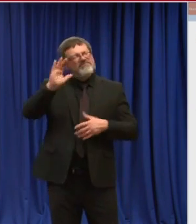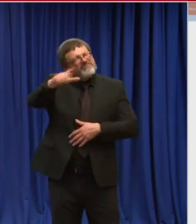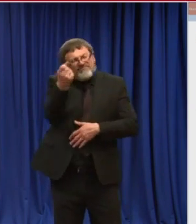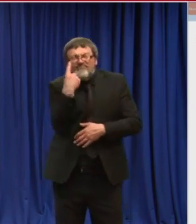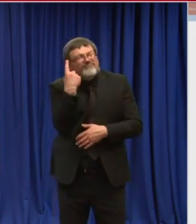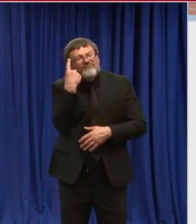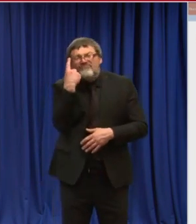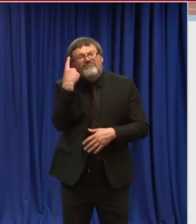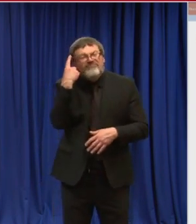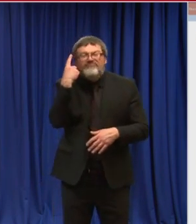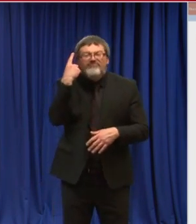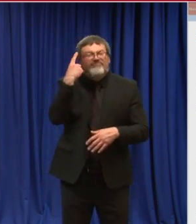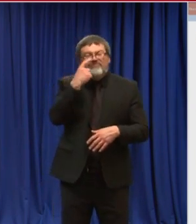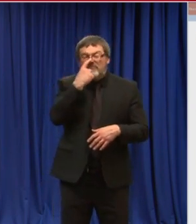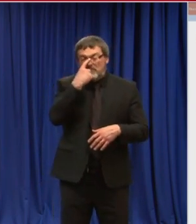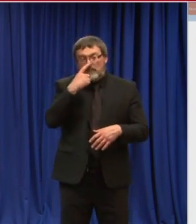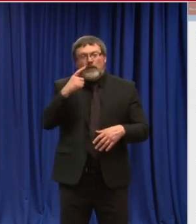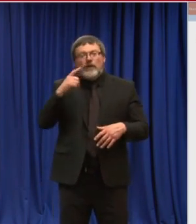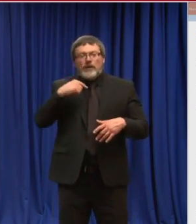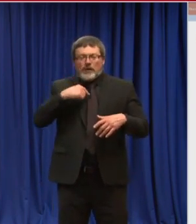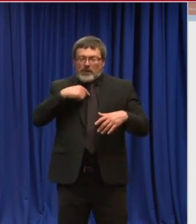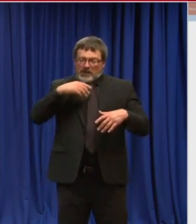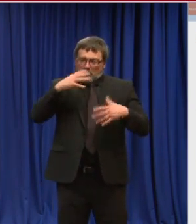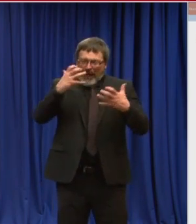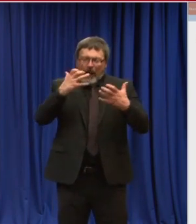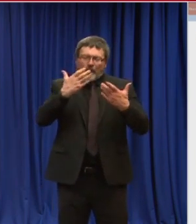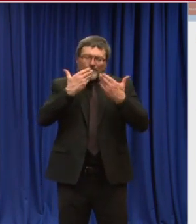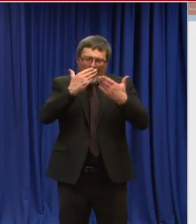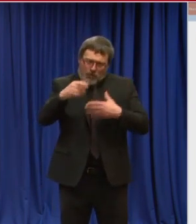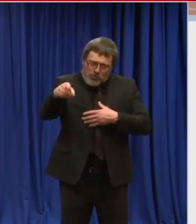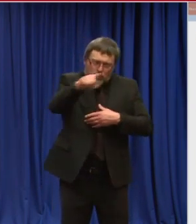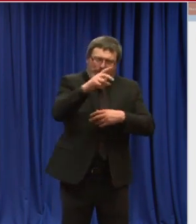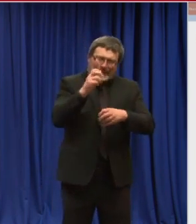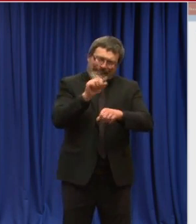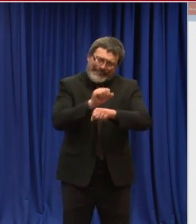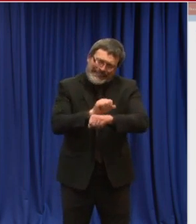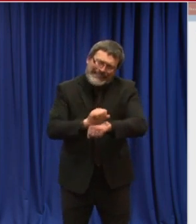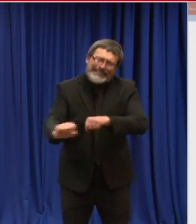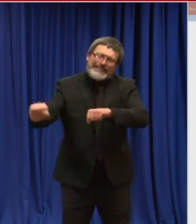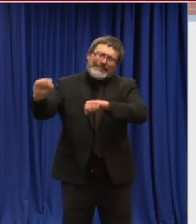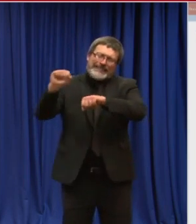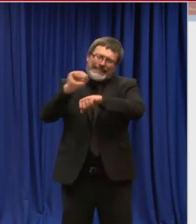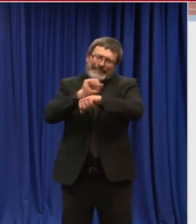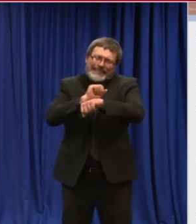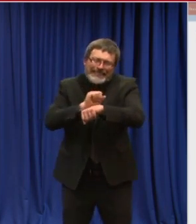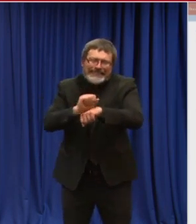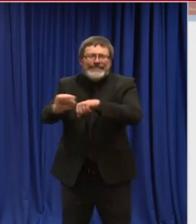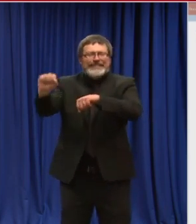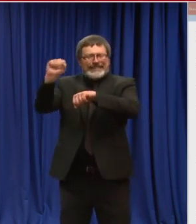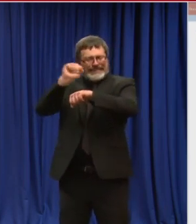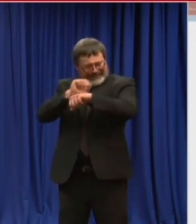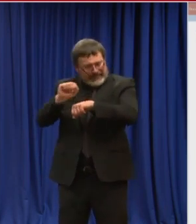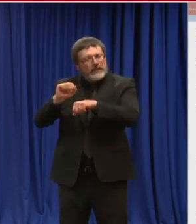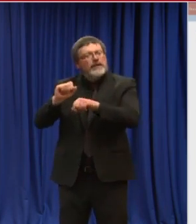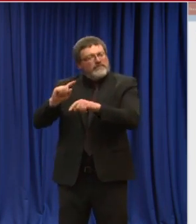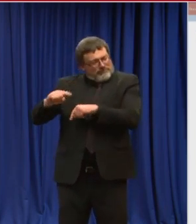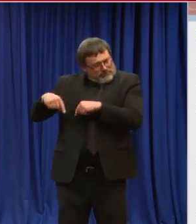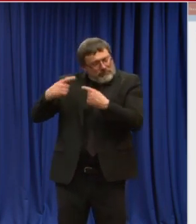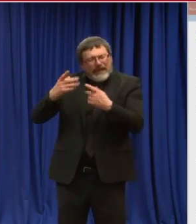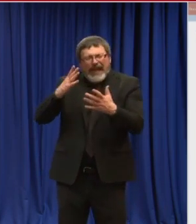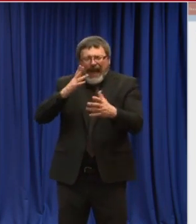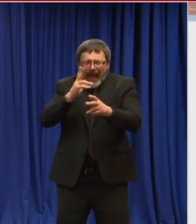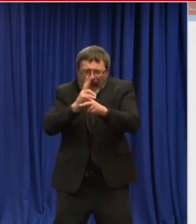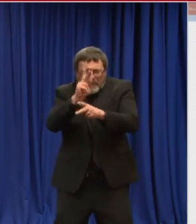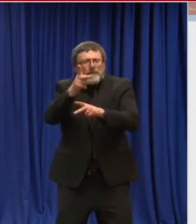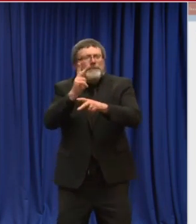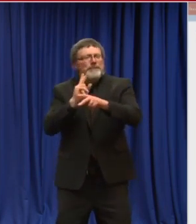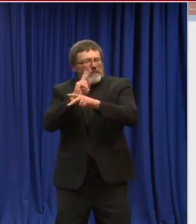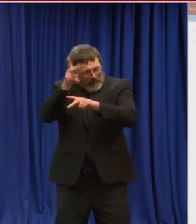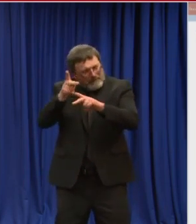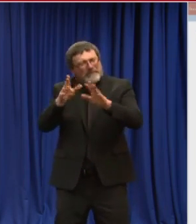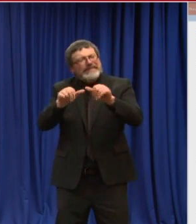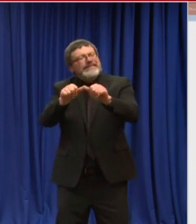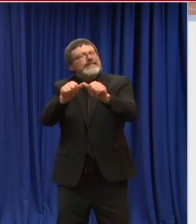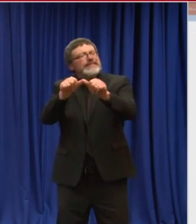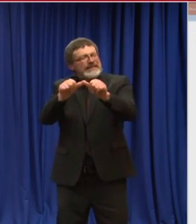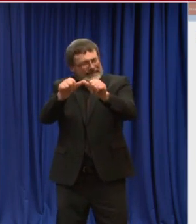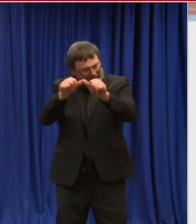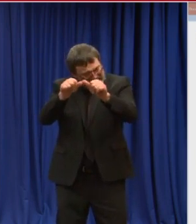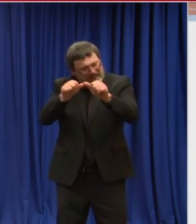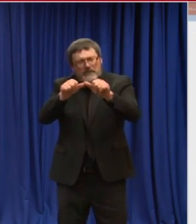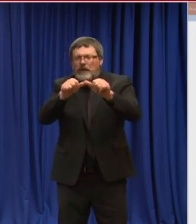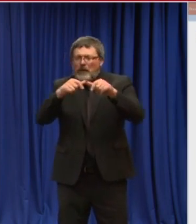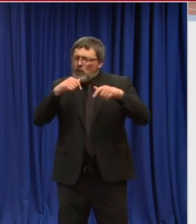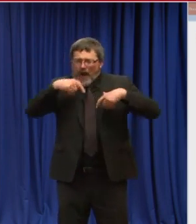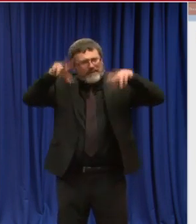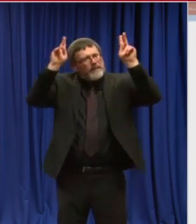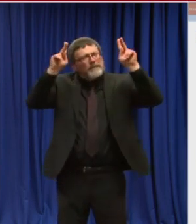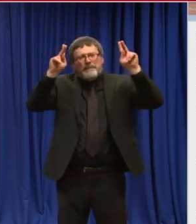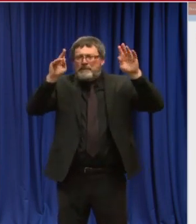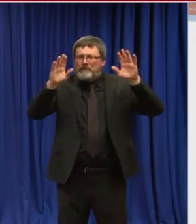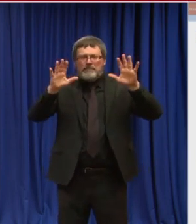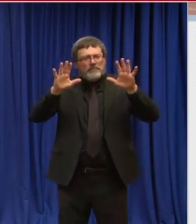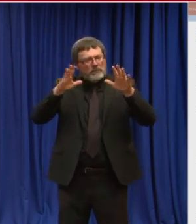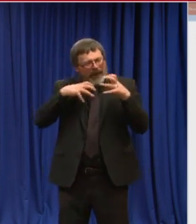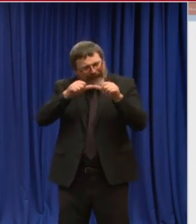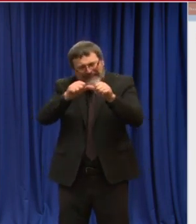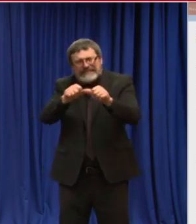WE WANT TO THANK EVERYBODY FOR THE WORK THAT THEY’RE DOING TO STOP THIS AND CONTROL THE SPREAD OF THE NOVEL CORONAVIRUS AND PLEASE CONTINUE WITH THESE MEASURES THAT WE HAVE